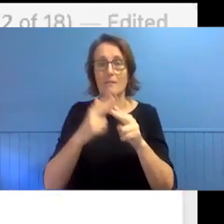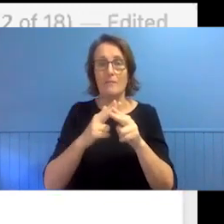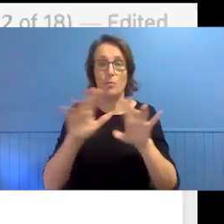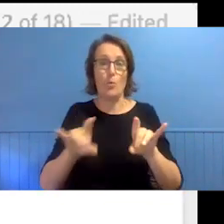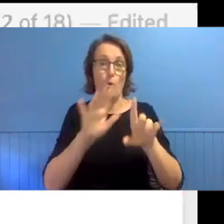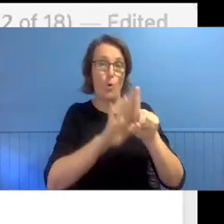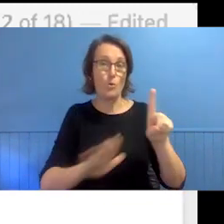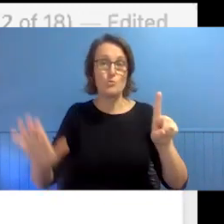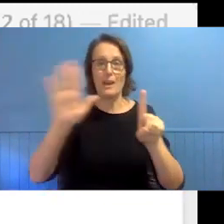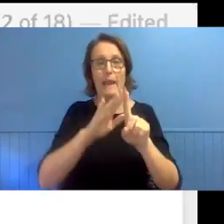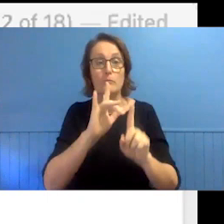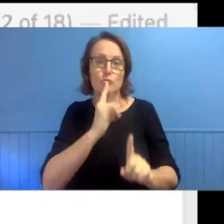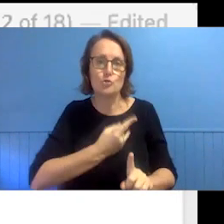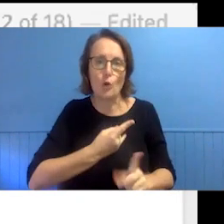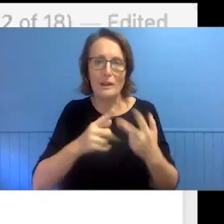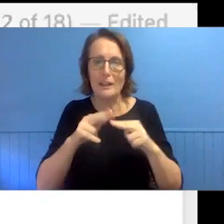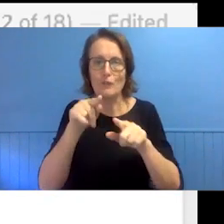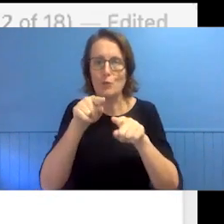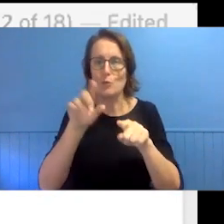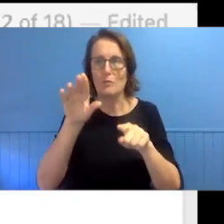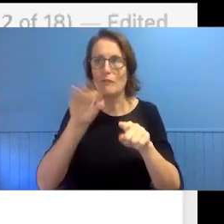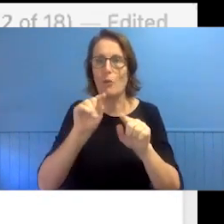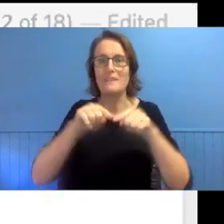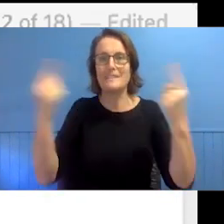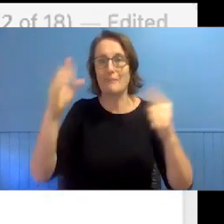talk about national statistics - but here in Australia digital inclusion